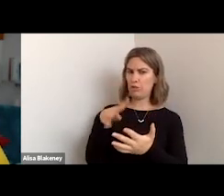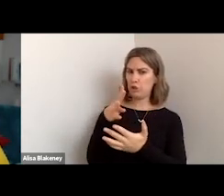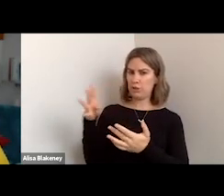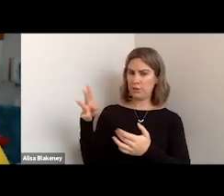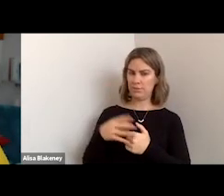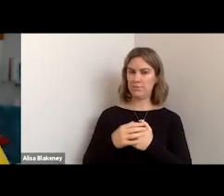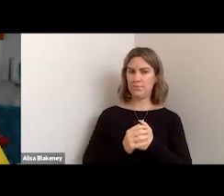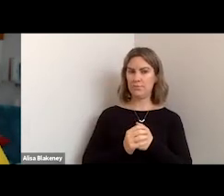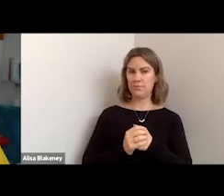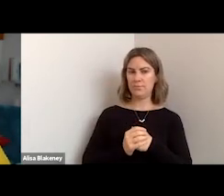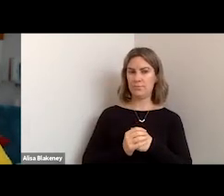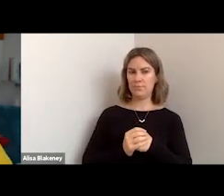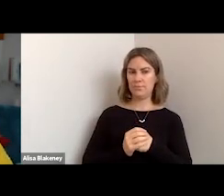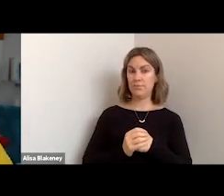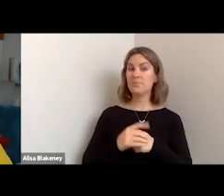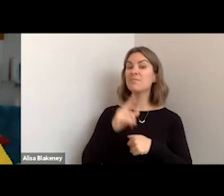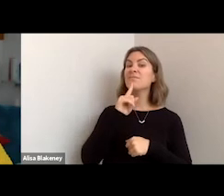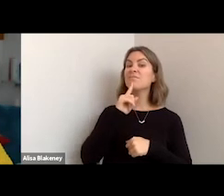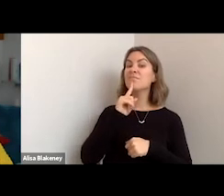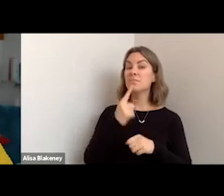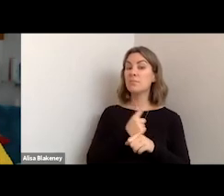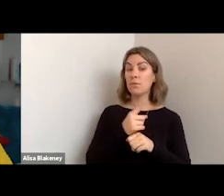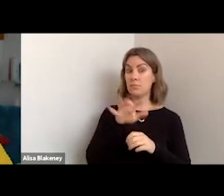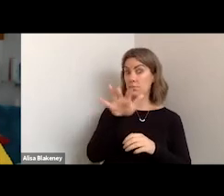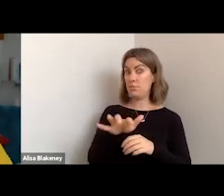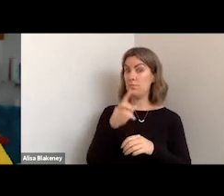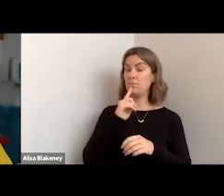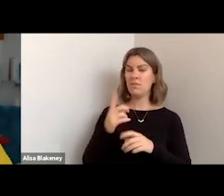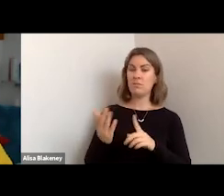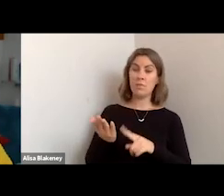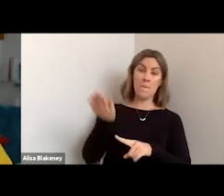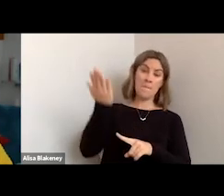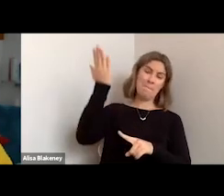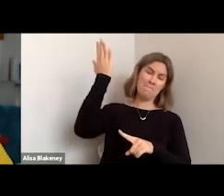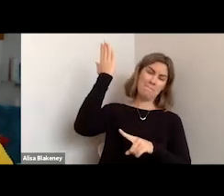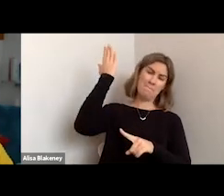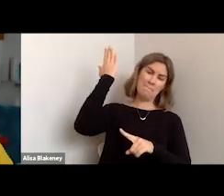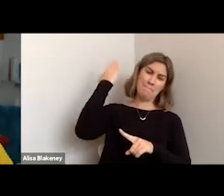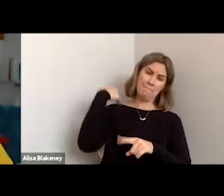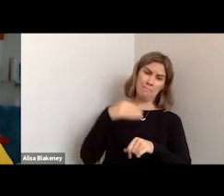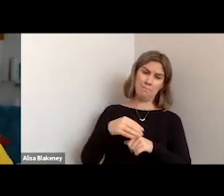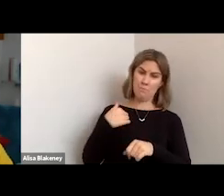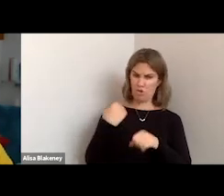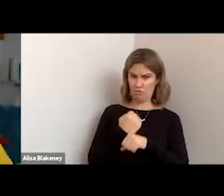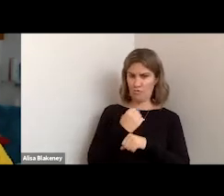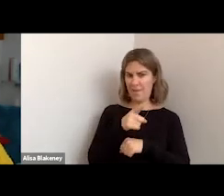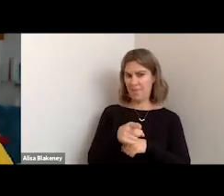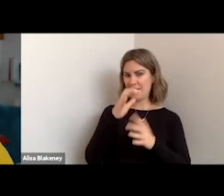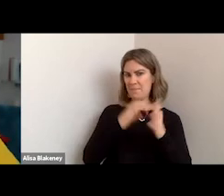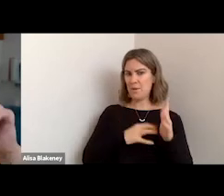And now it says that you can go back a - years, right. This page was created in 2015. But it's a fib.